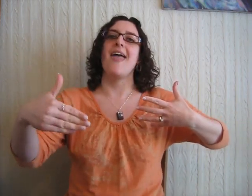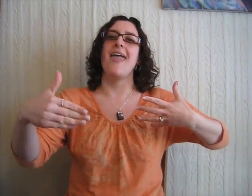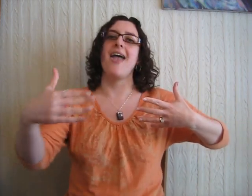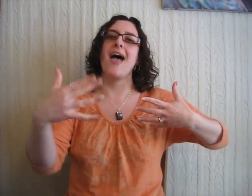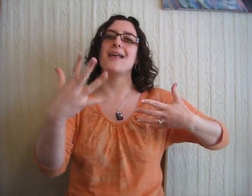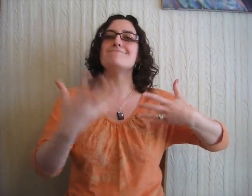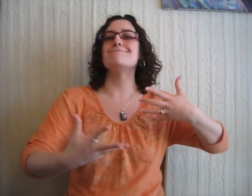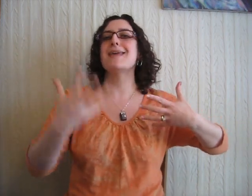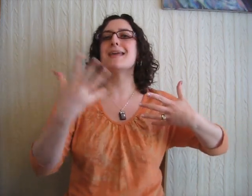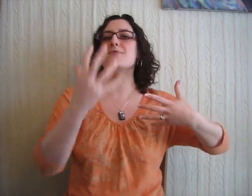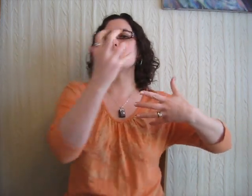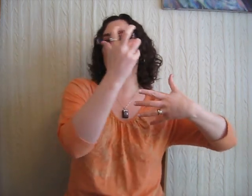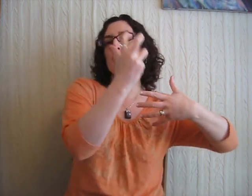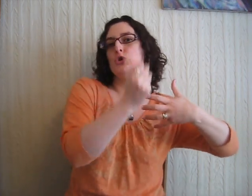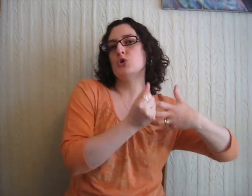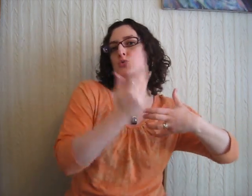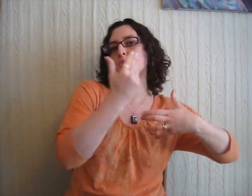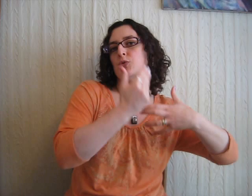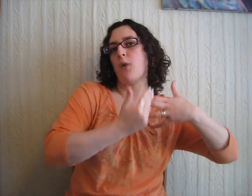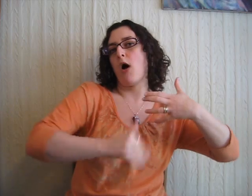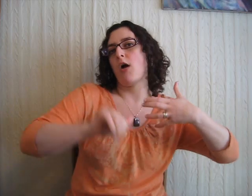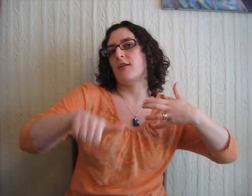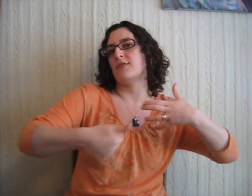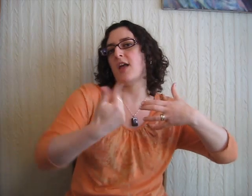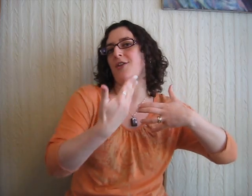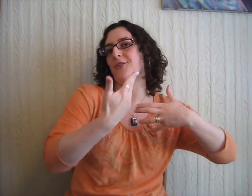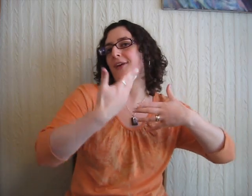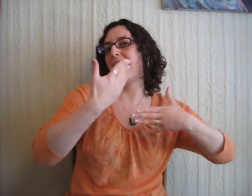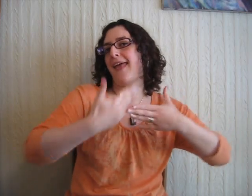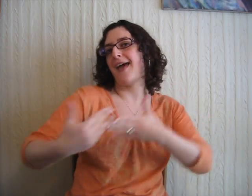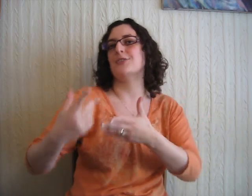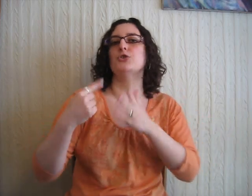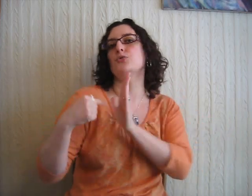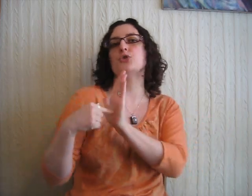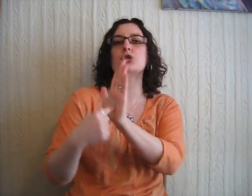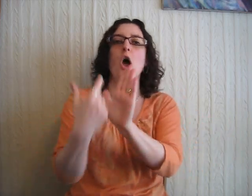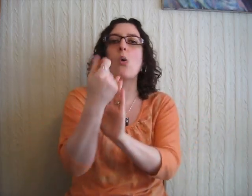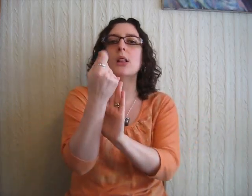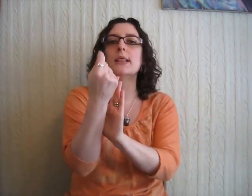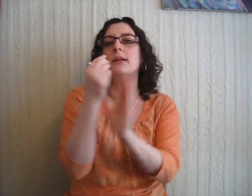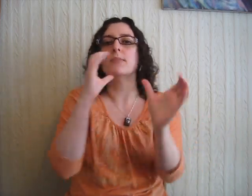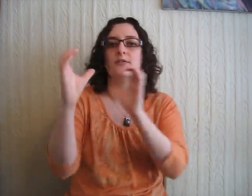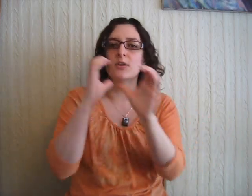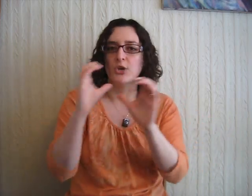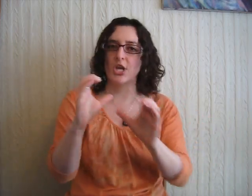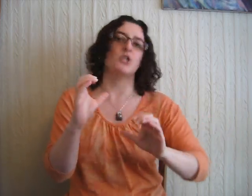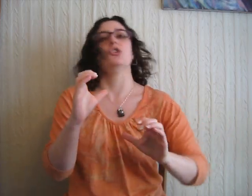And maybe you use part of the other hand to show a little bit of communication